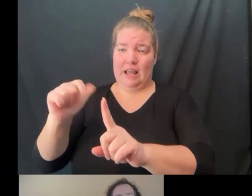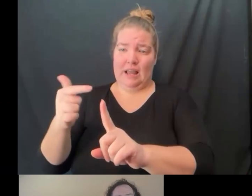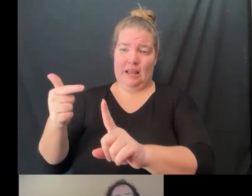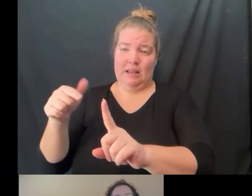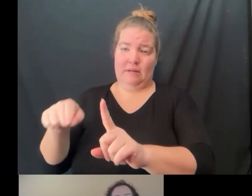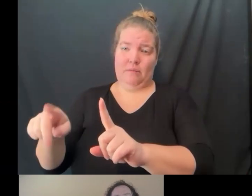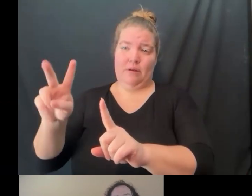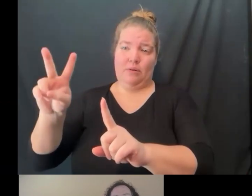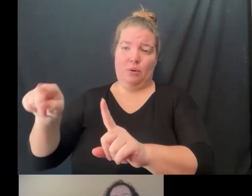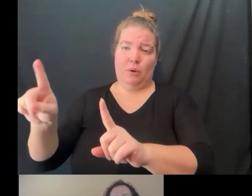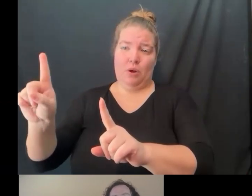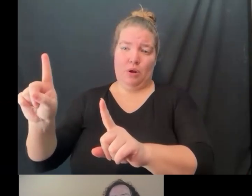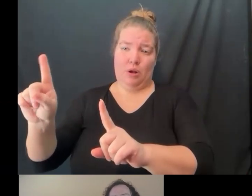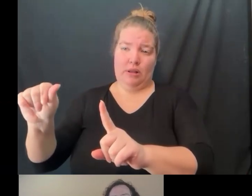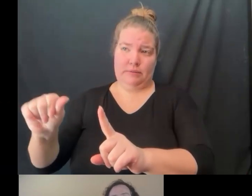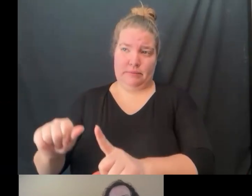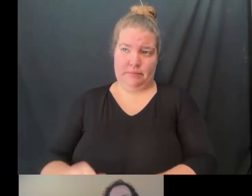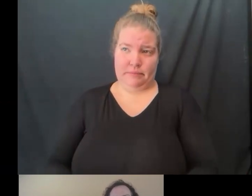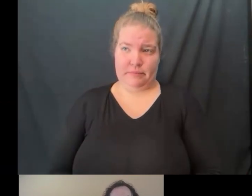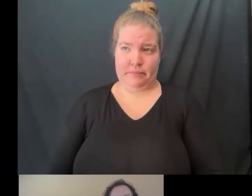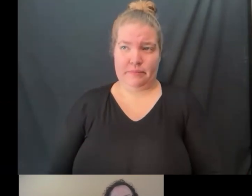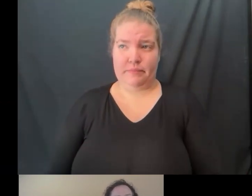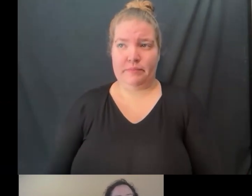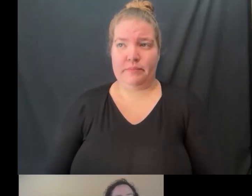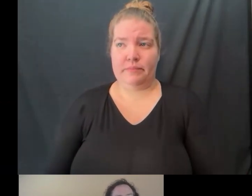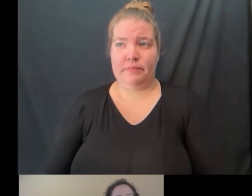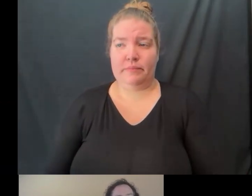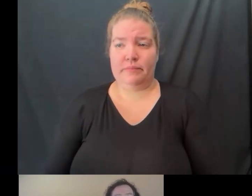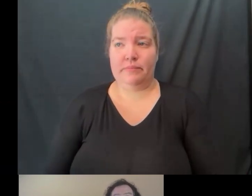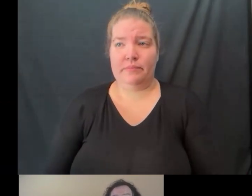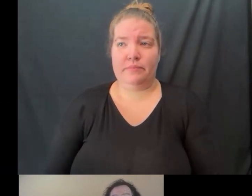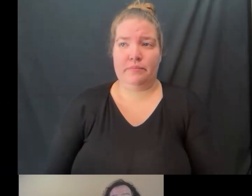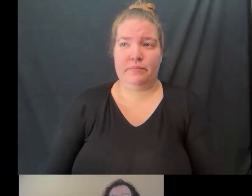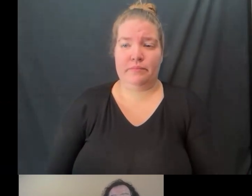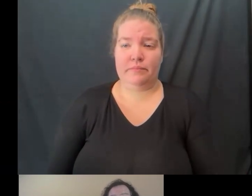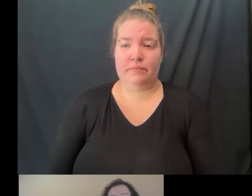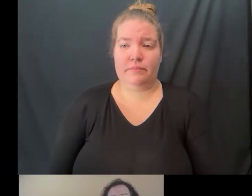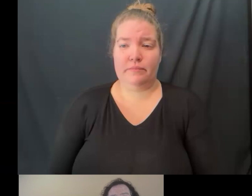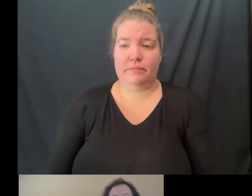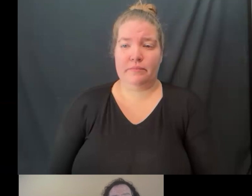except for WCAG 2.1 AA. Even though PDF UA is a great way